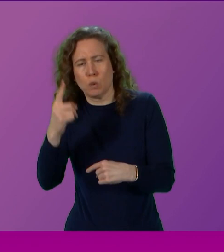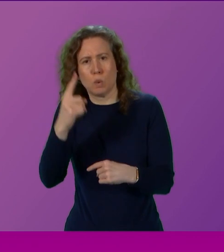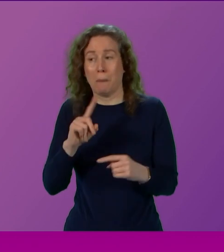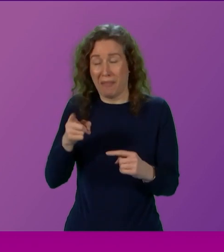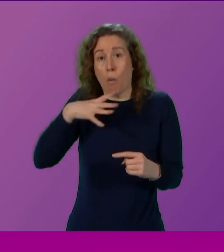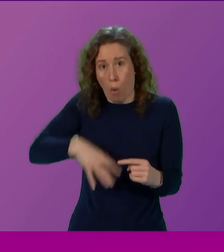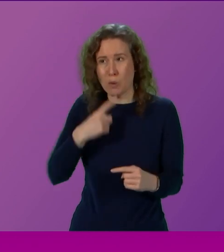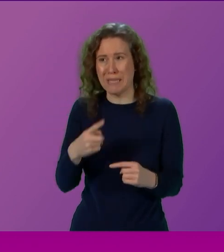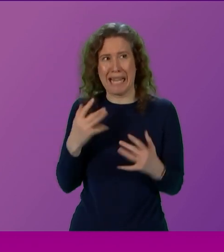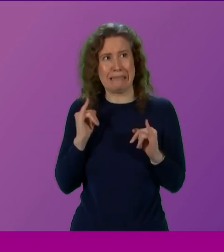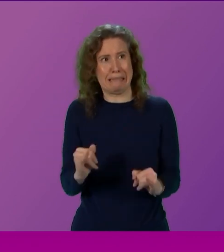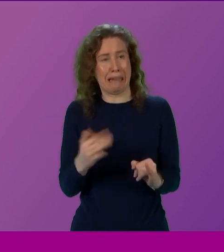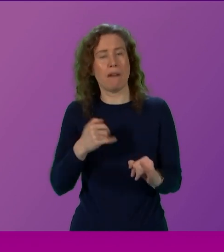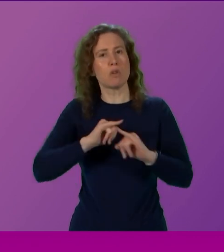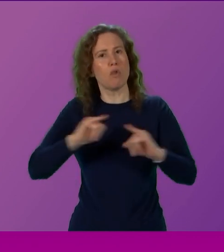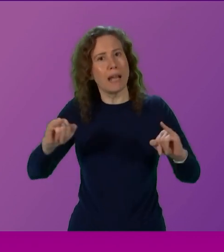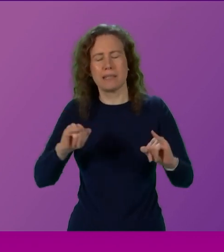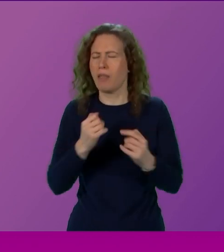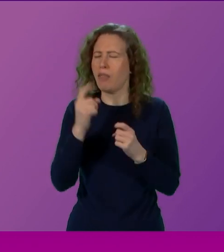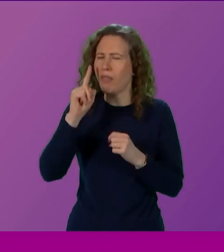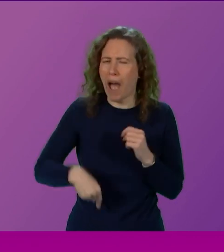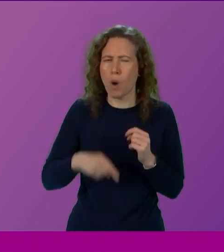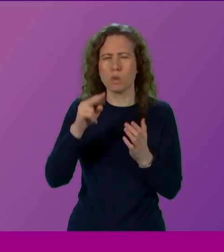Thousands of operations have been cancelled; we have the worst accident and emergency waiting